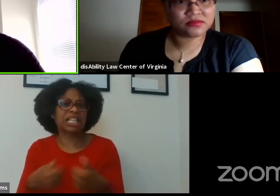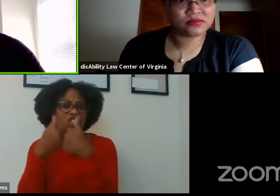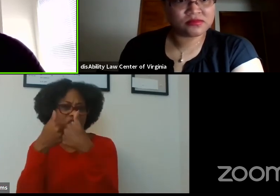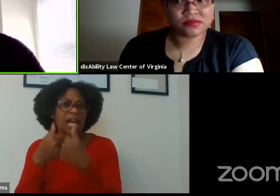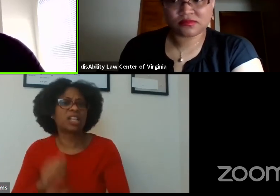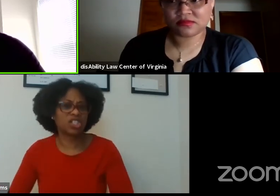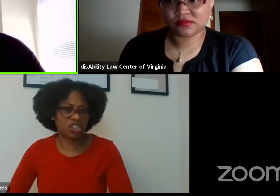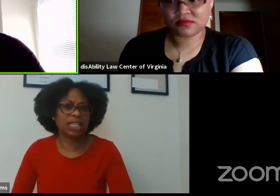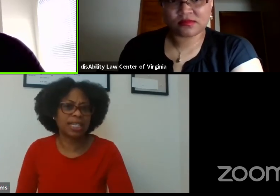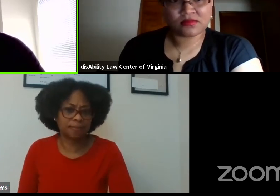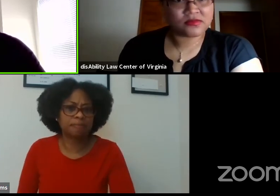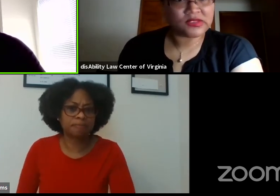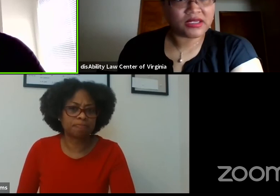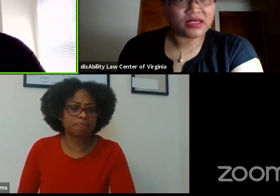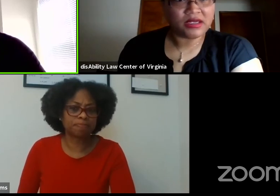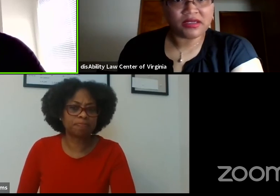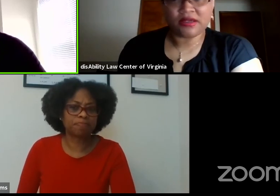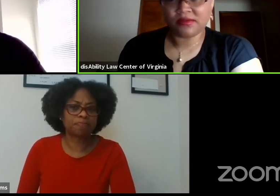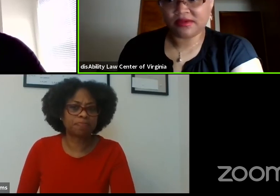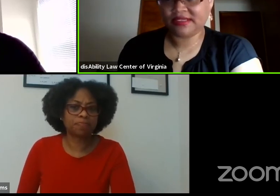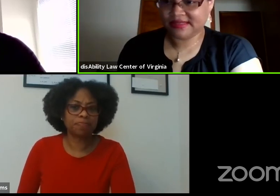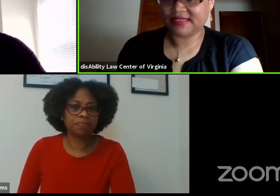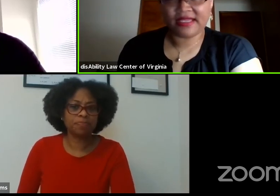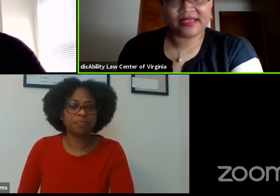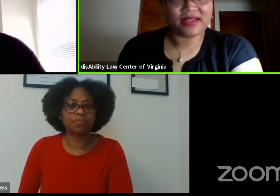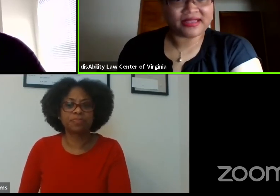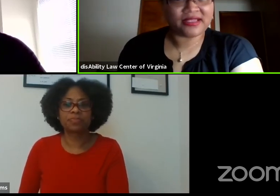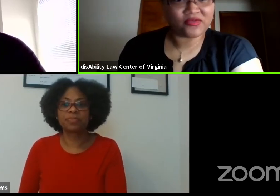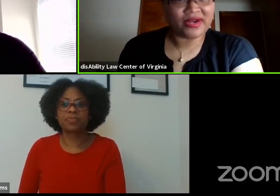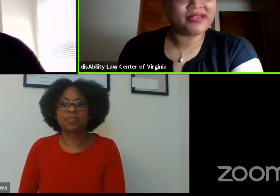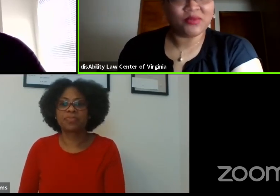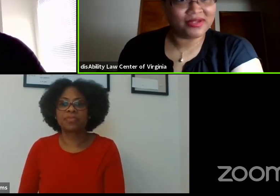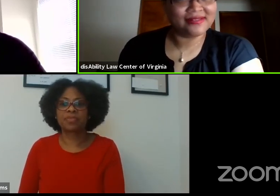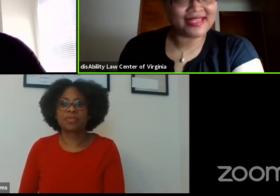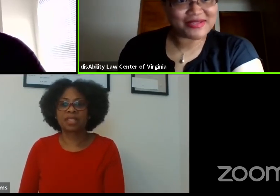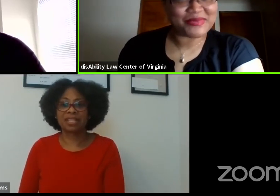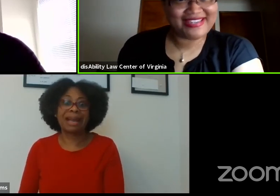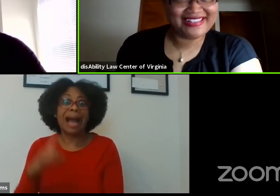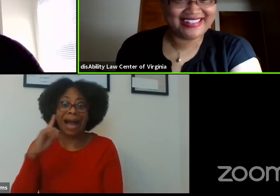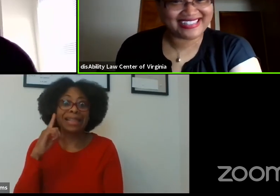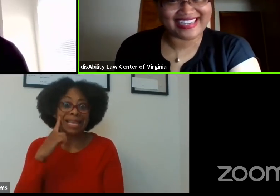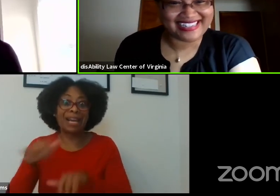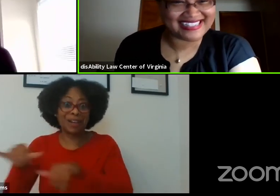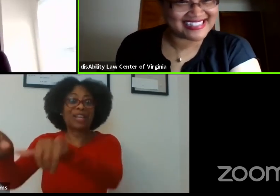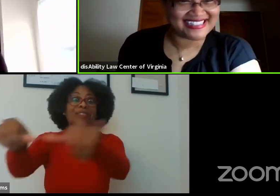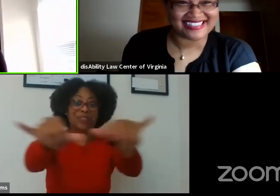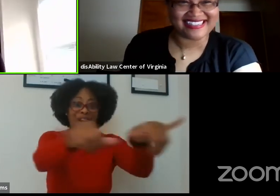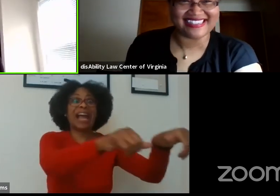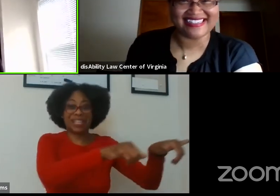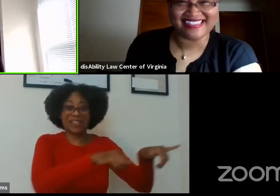I think for anyone that can be the case.